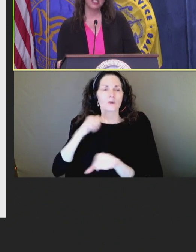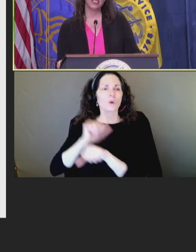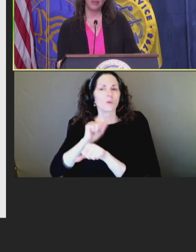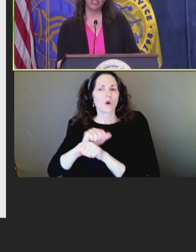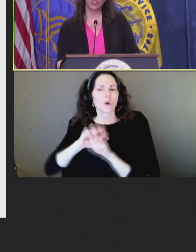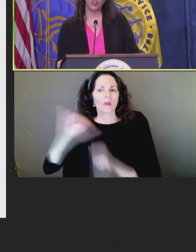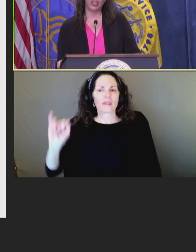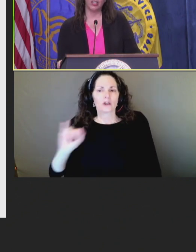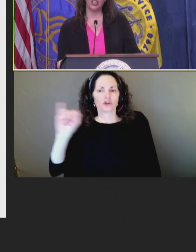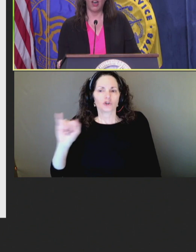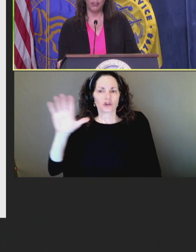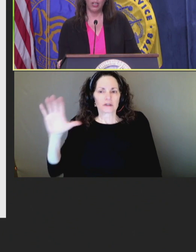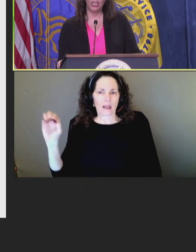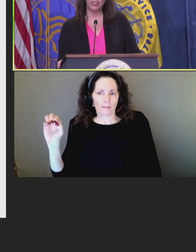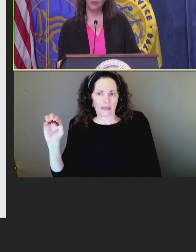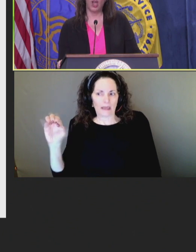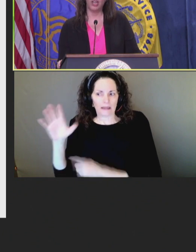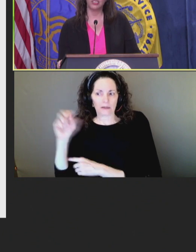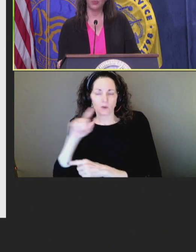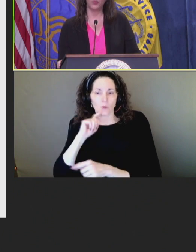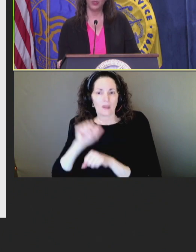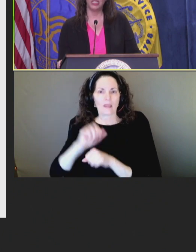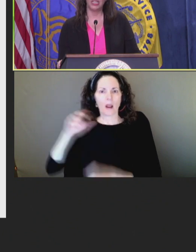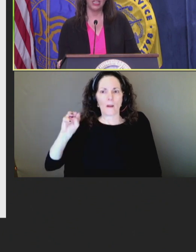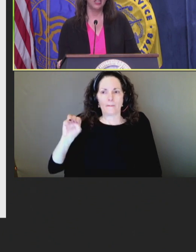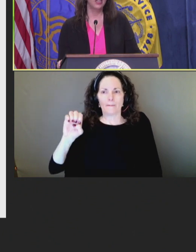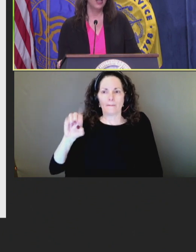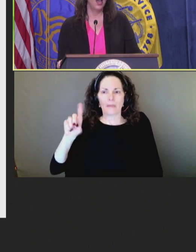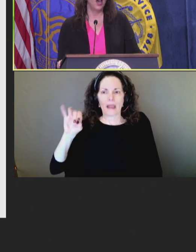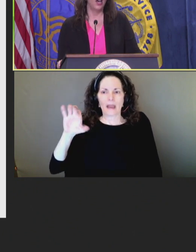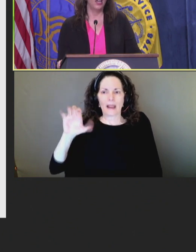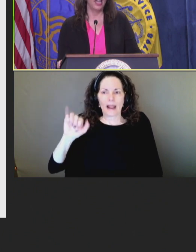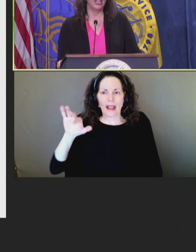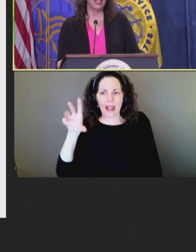to make sure that they're covering the product appropriately and that they've